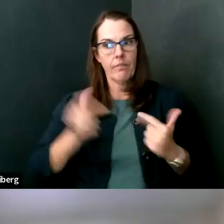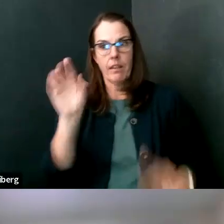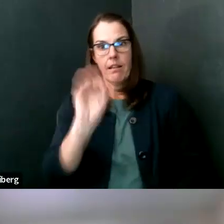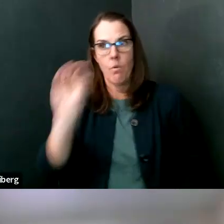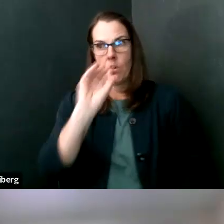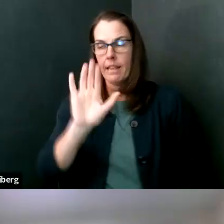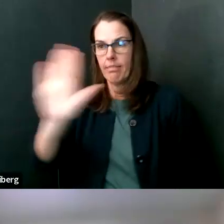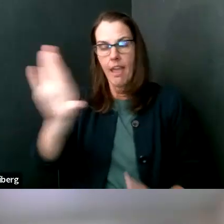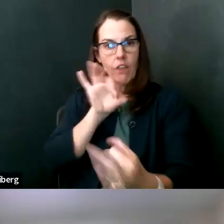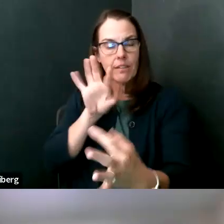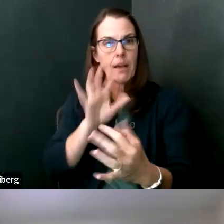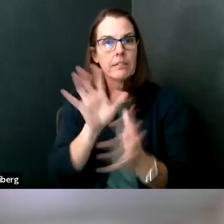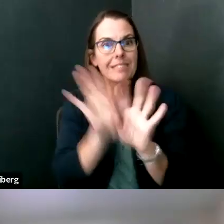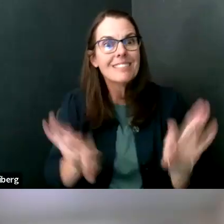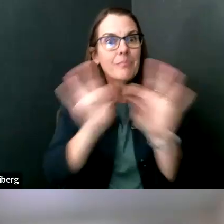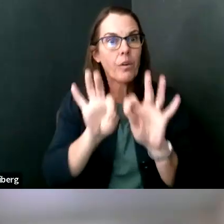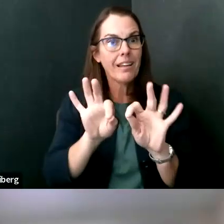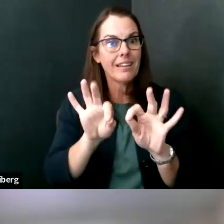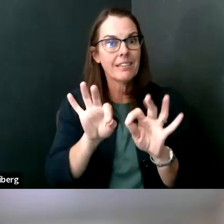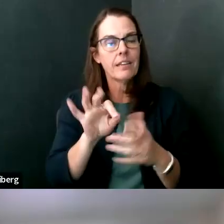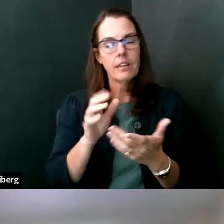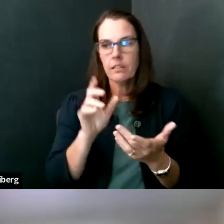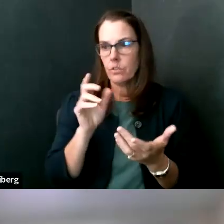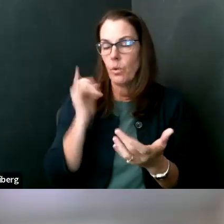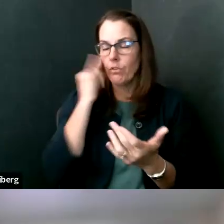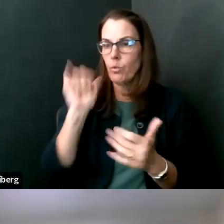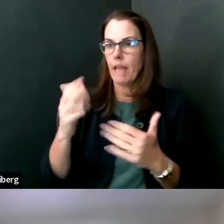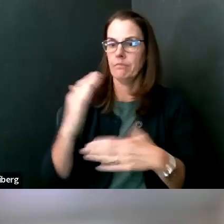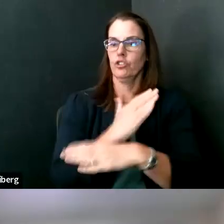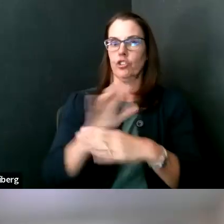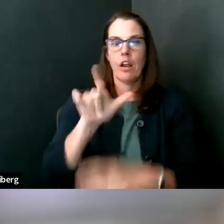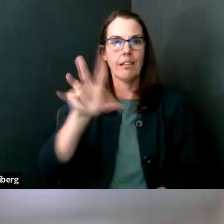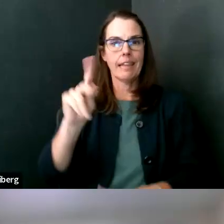that that would be very impactful information to to get. So any way you guys could help